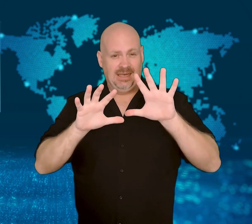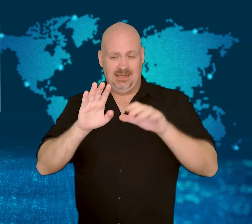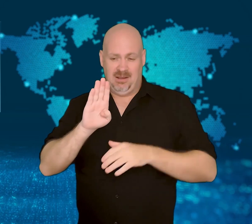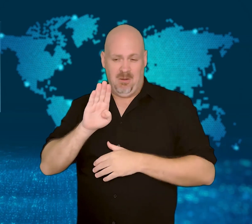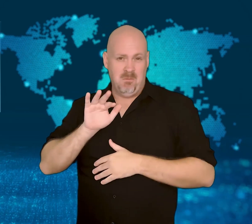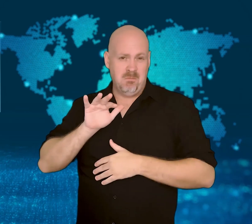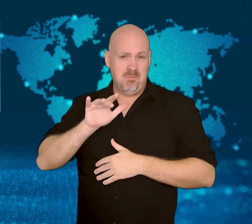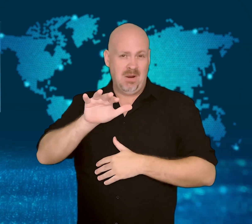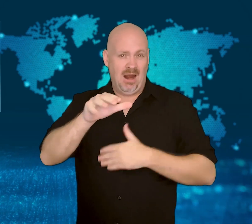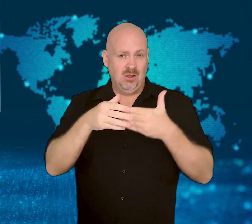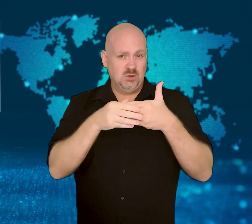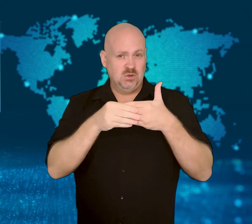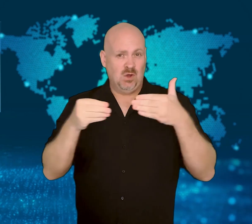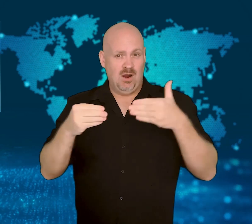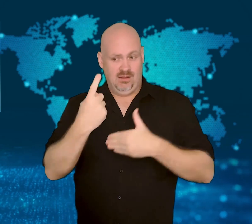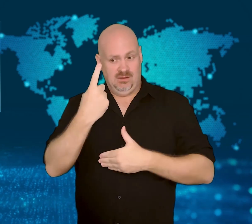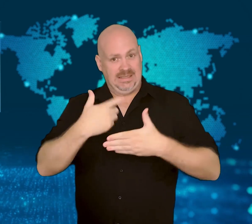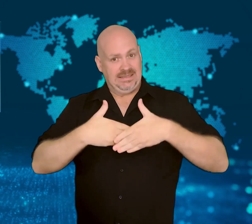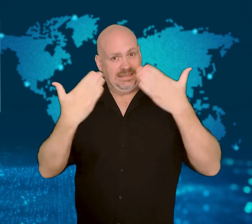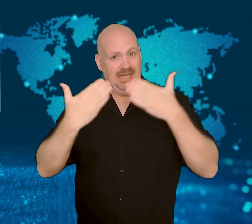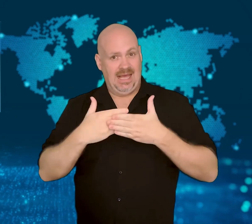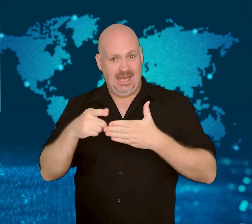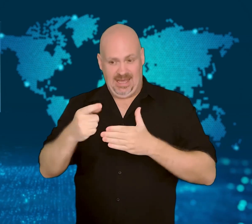$10 billion USD daily.